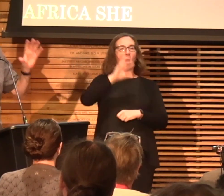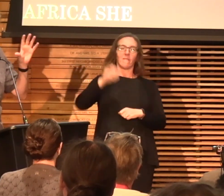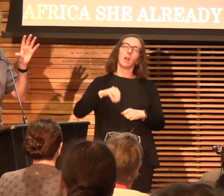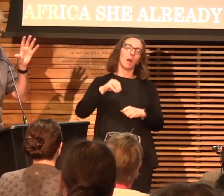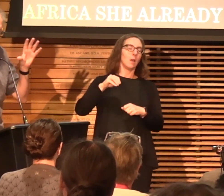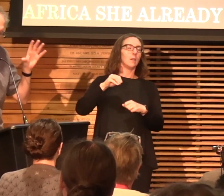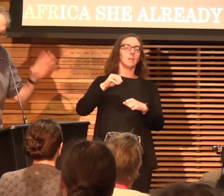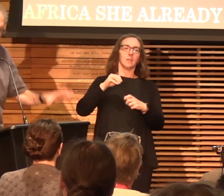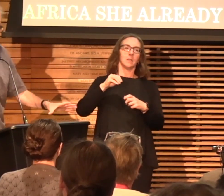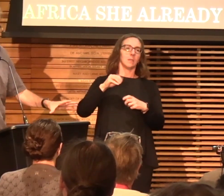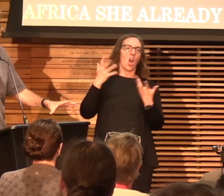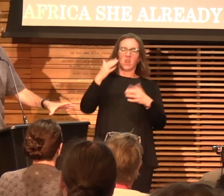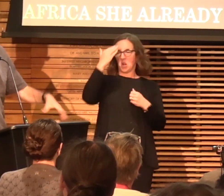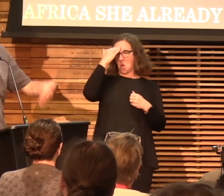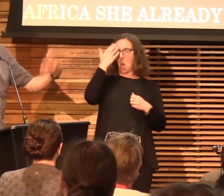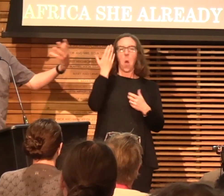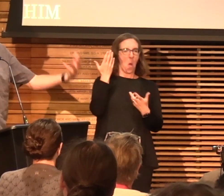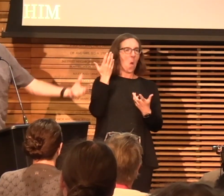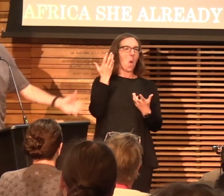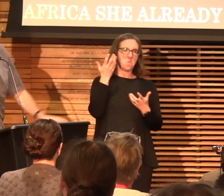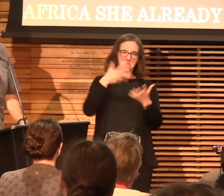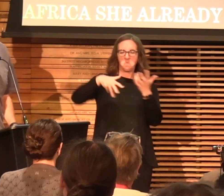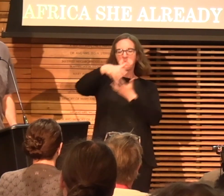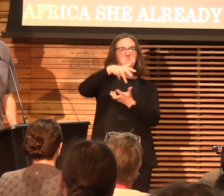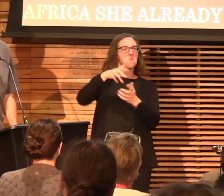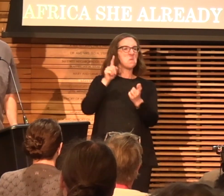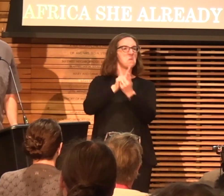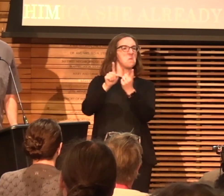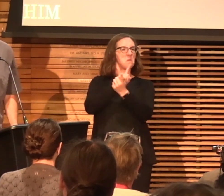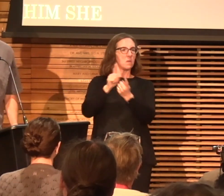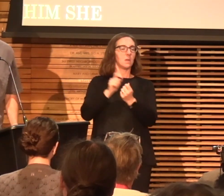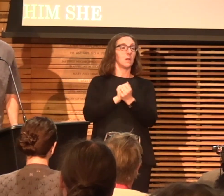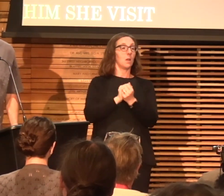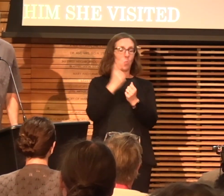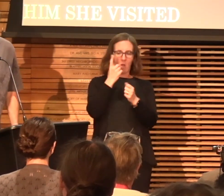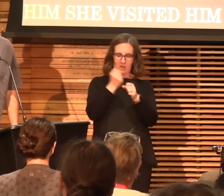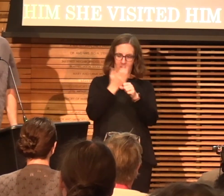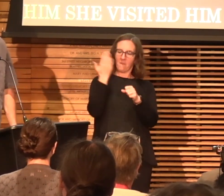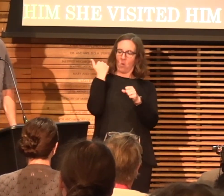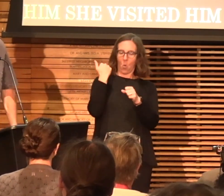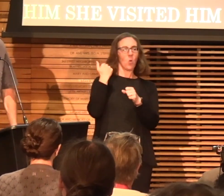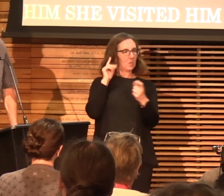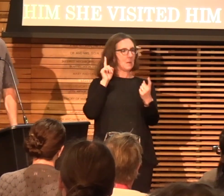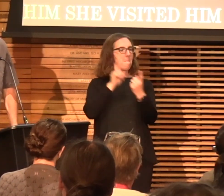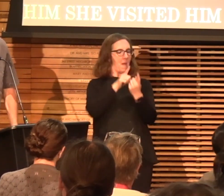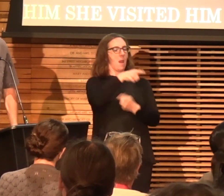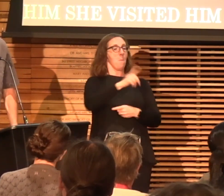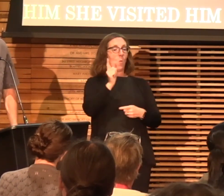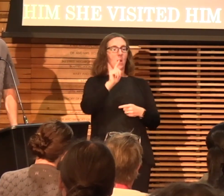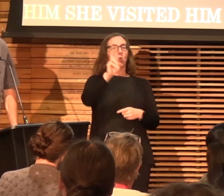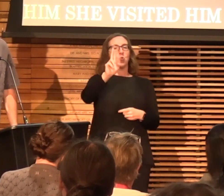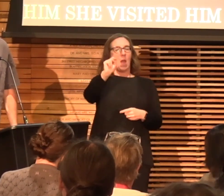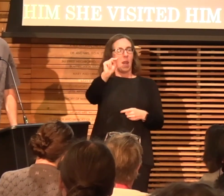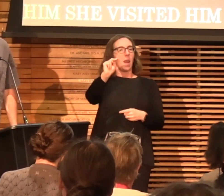She's described him, she visited him at the UN a year earlier. She describes him as her hero.